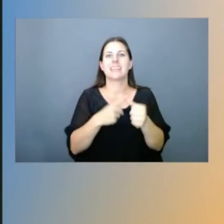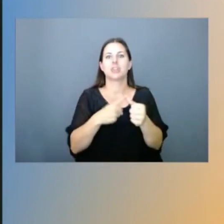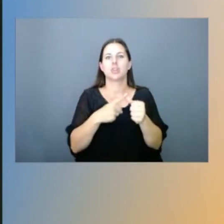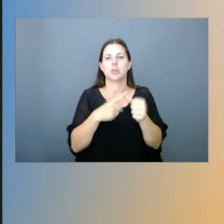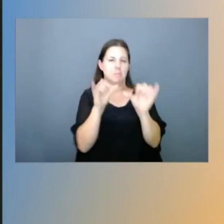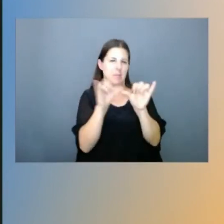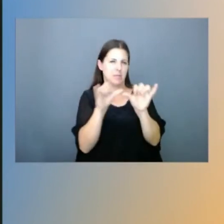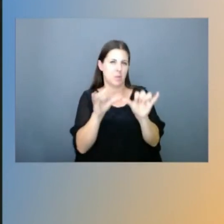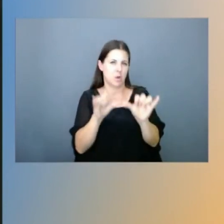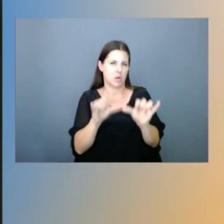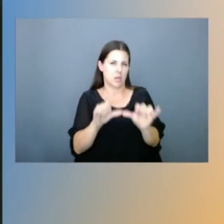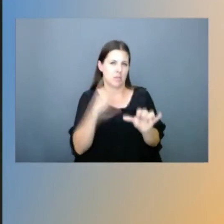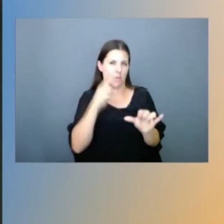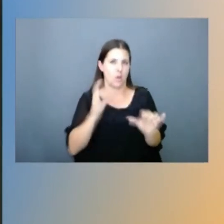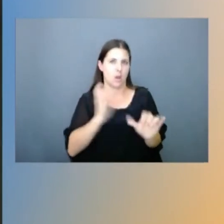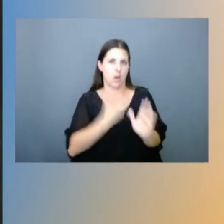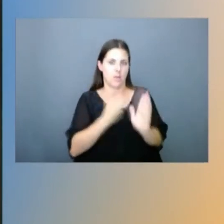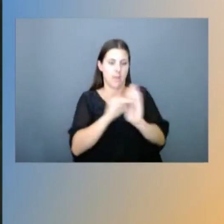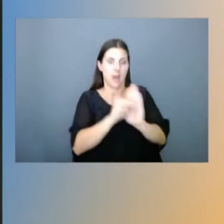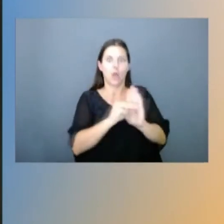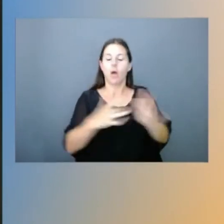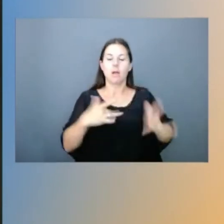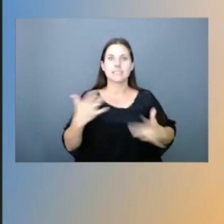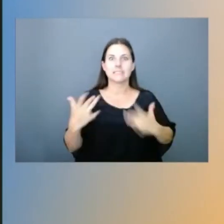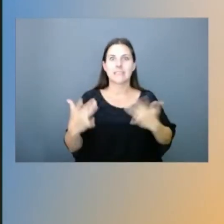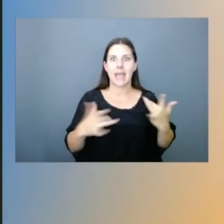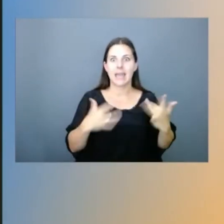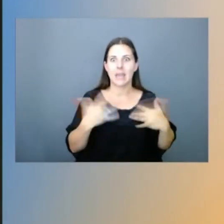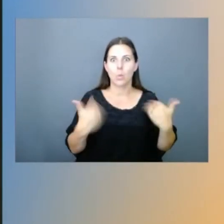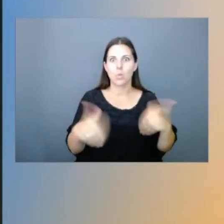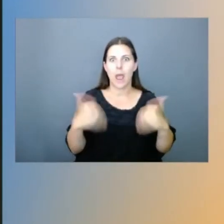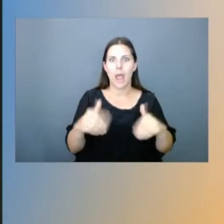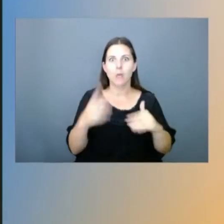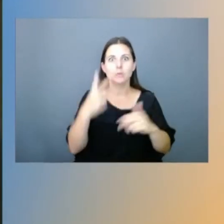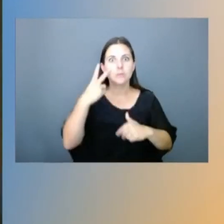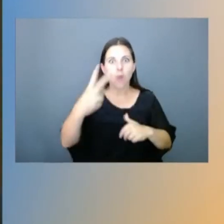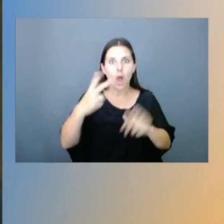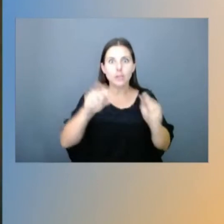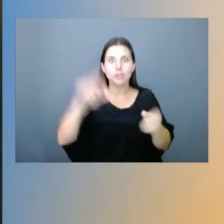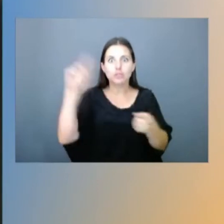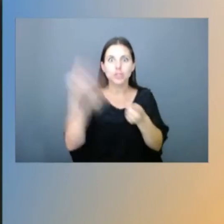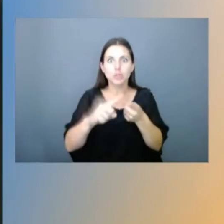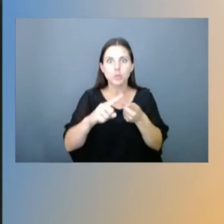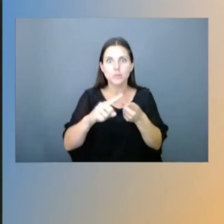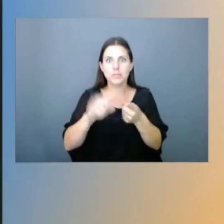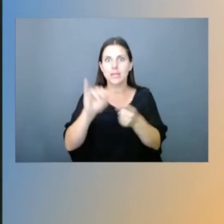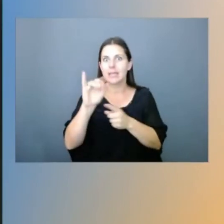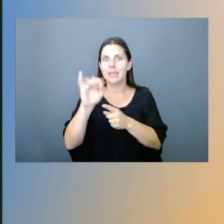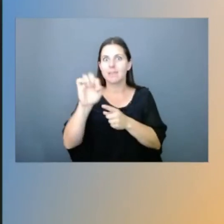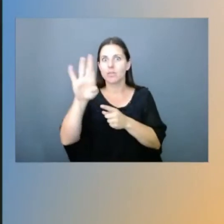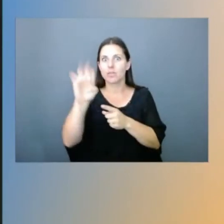we got especially excited when we found that we could reduce inference time by just straight porting our PyTorch models